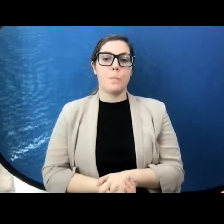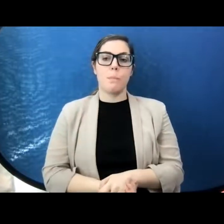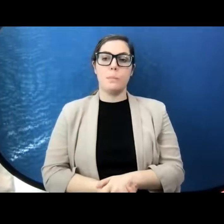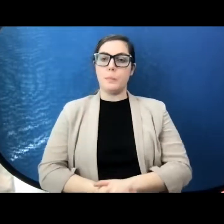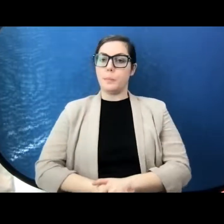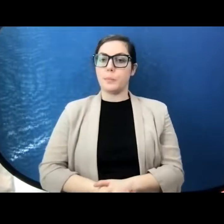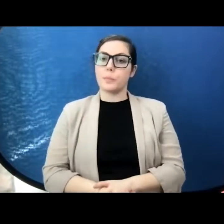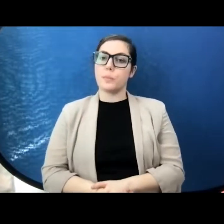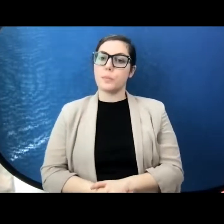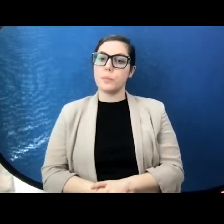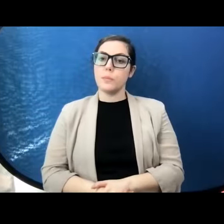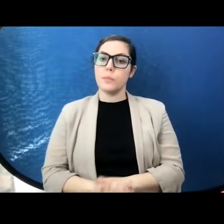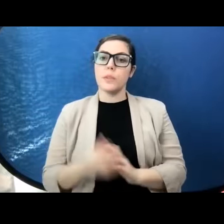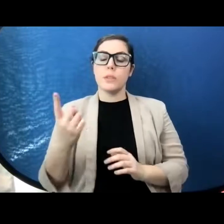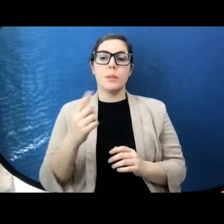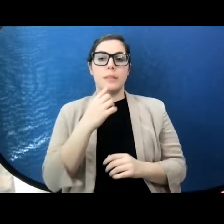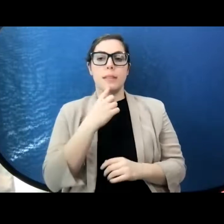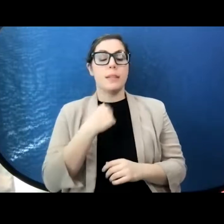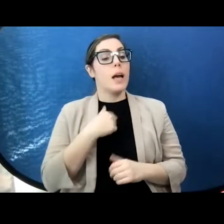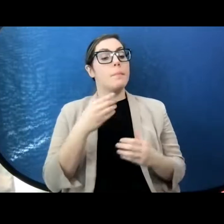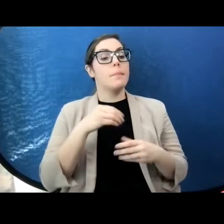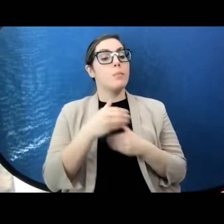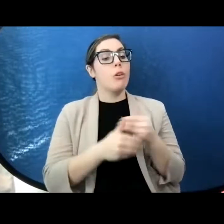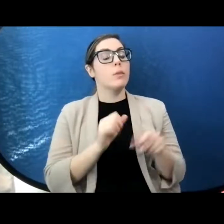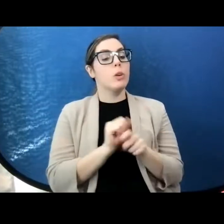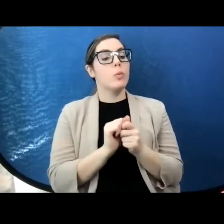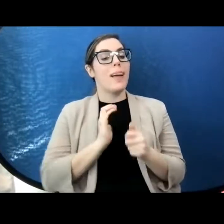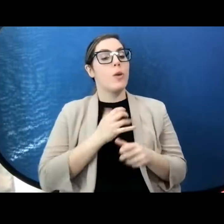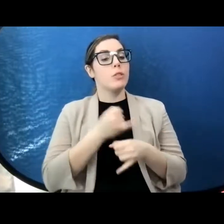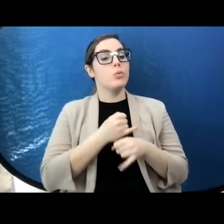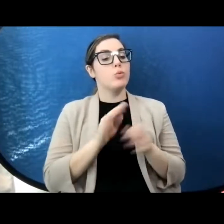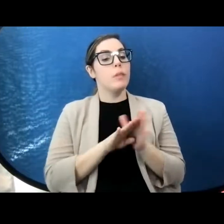I am in the process of working with our institution on developing a specific course